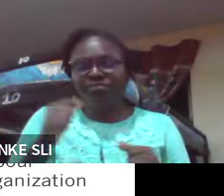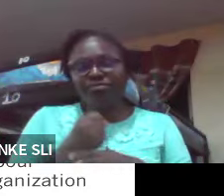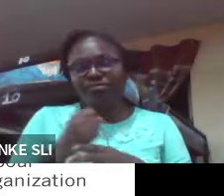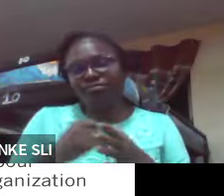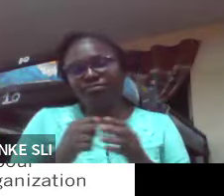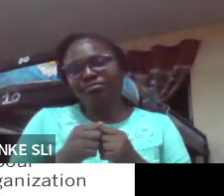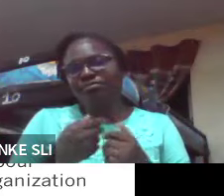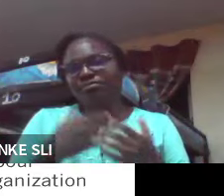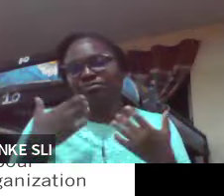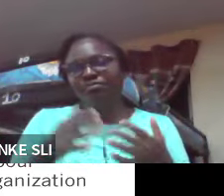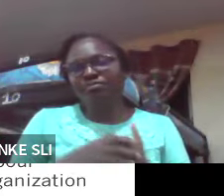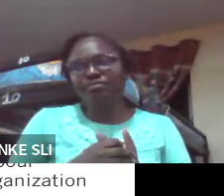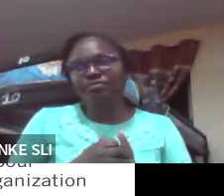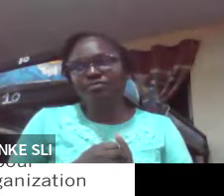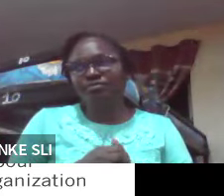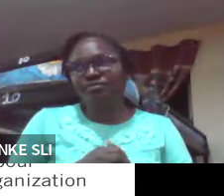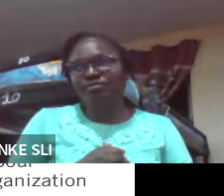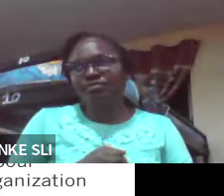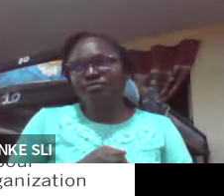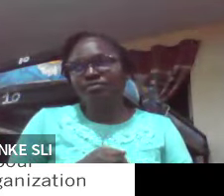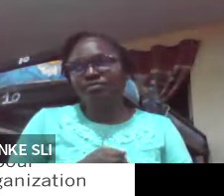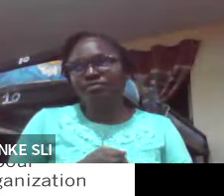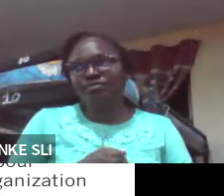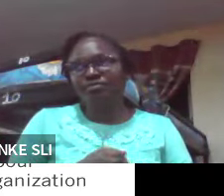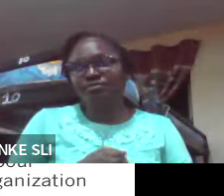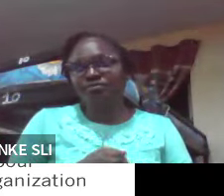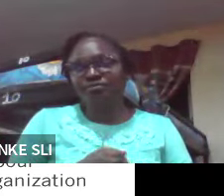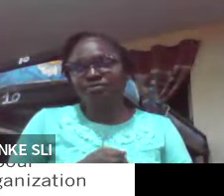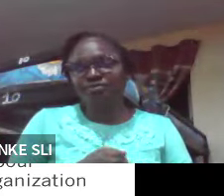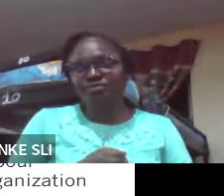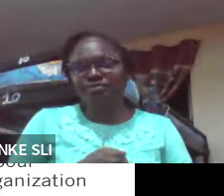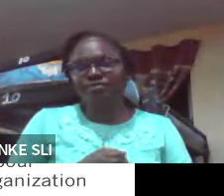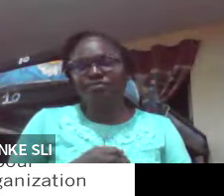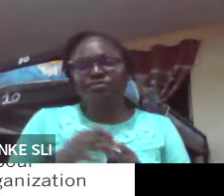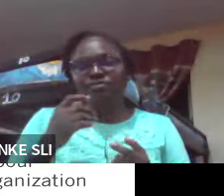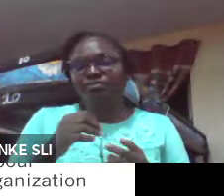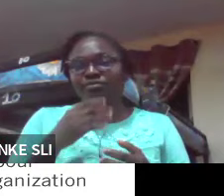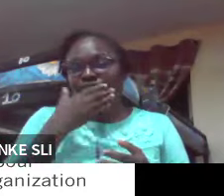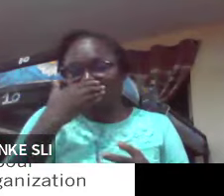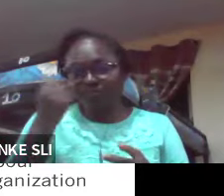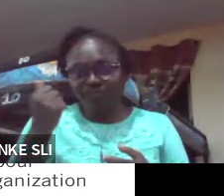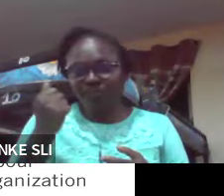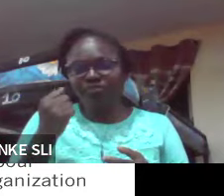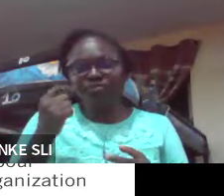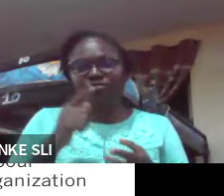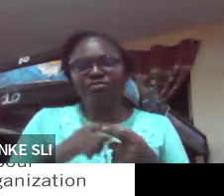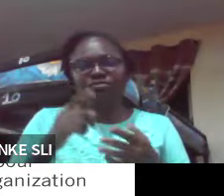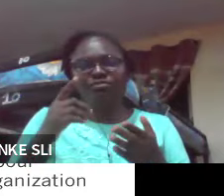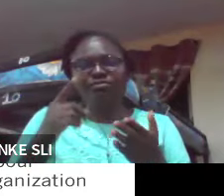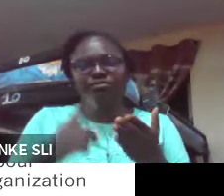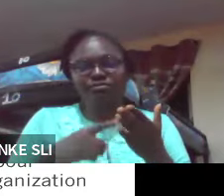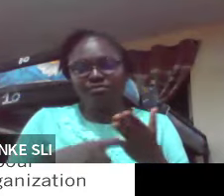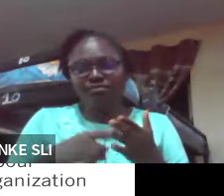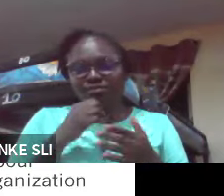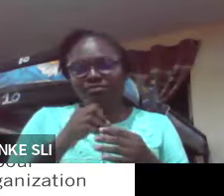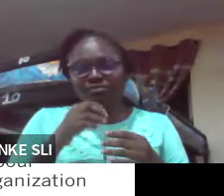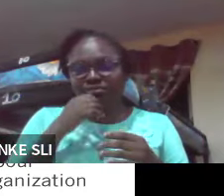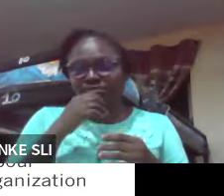Dotun Akinseinde: Thank you. So I I will share the materials. But I can tell you that the strength of this training is really in the dispatchers is not in the material.